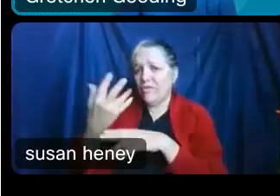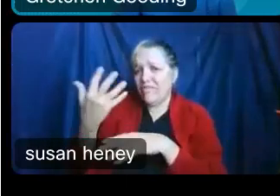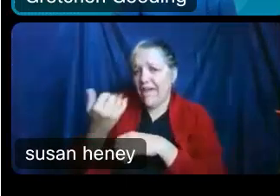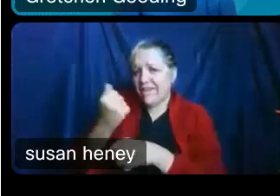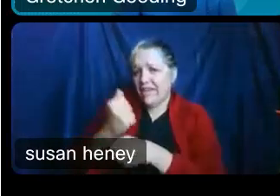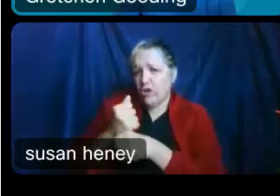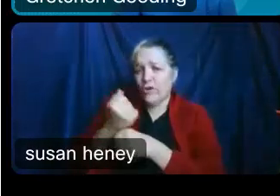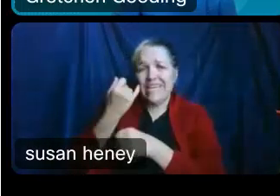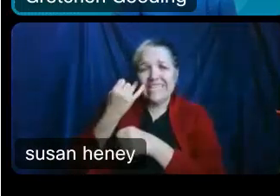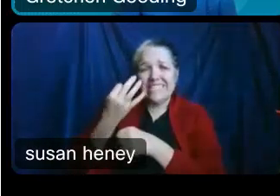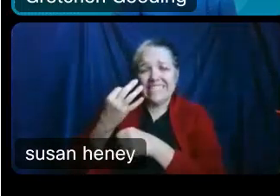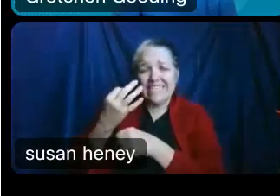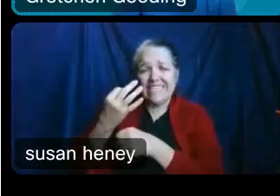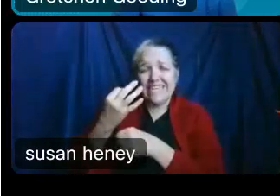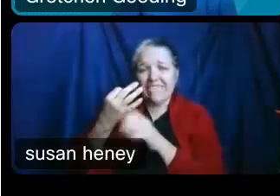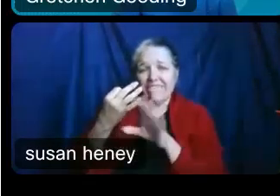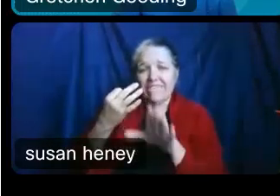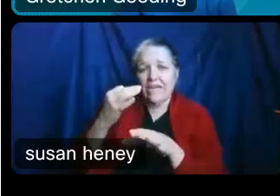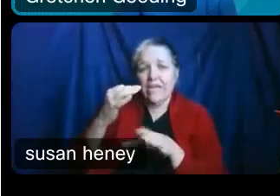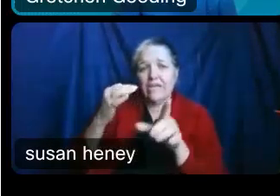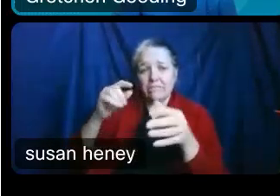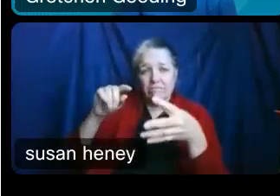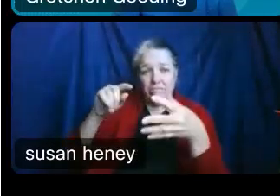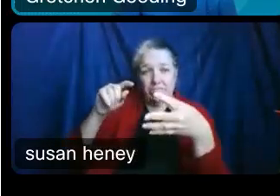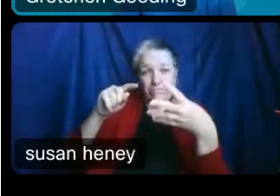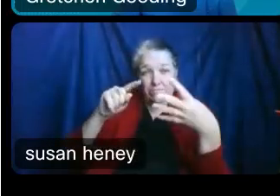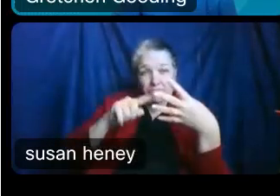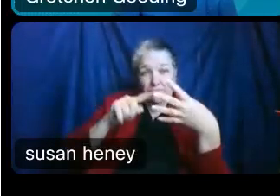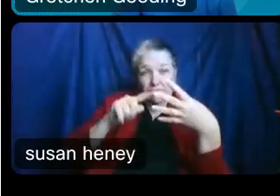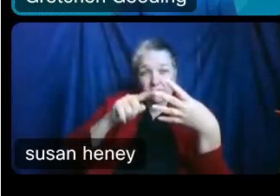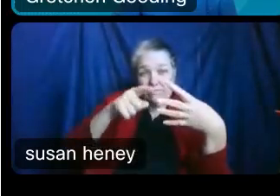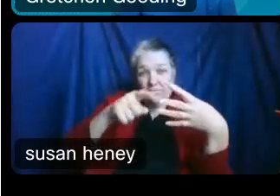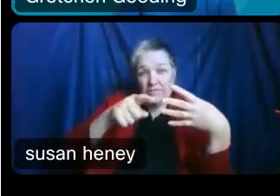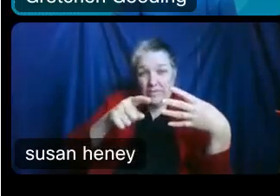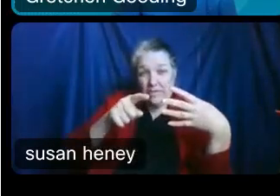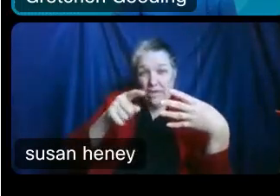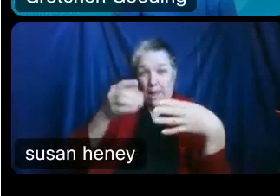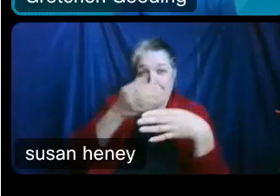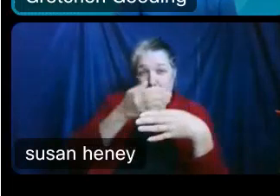of error for the annual estimates are larger than desired. A margin of error is a measure